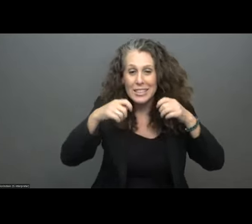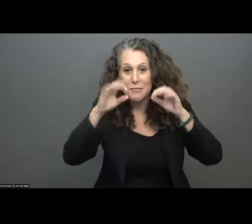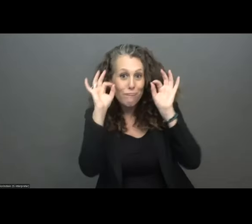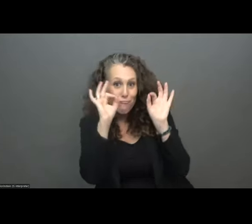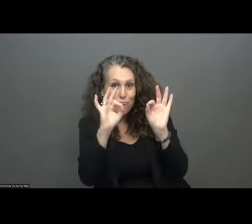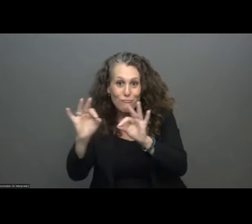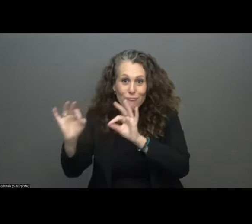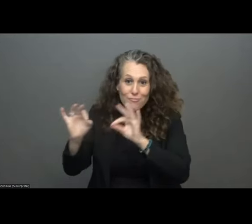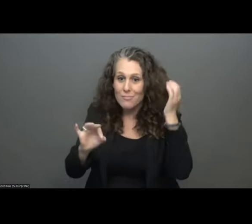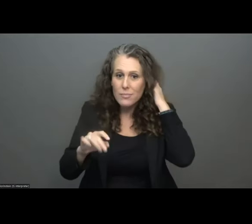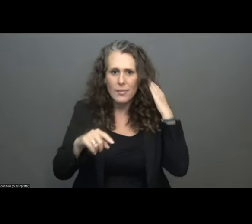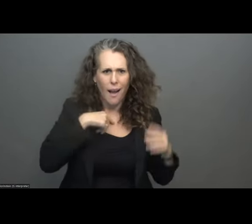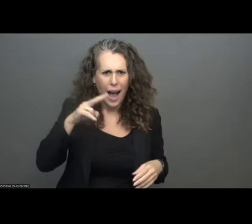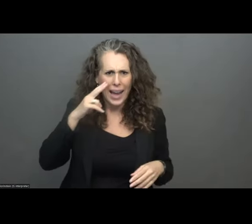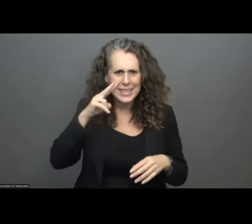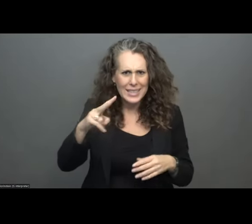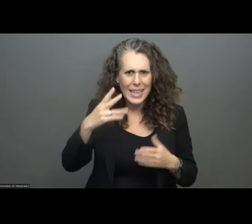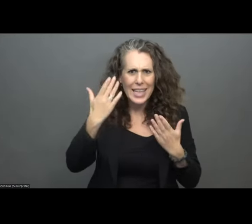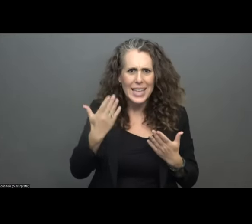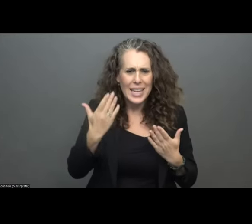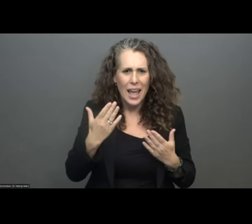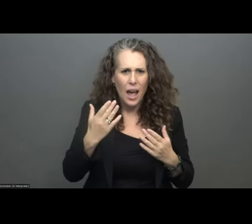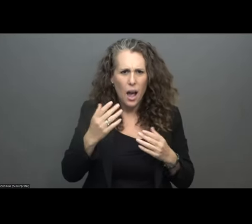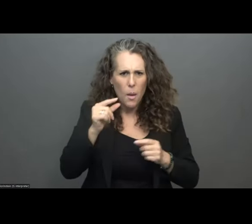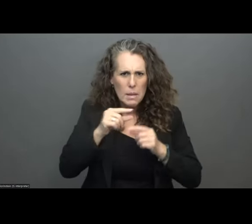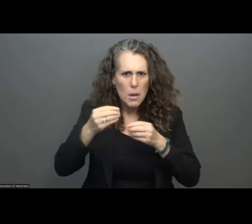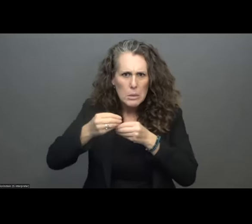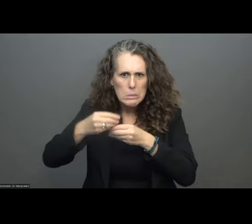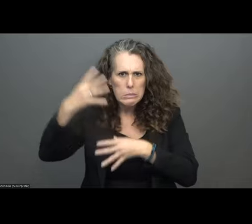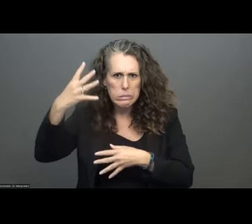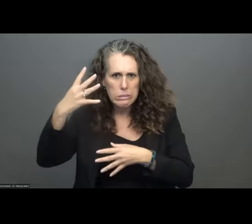only because somebody forgot to switch off their computer, and how many are actually